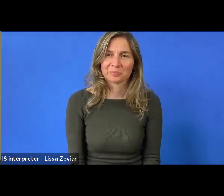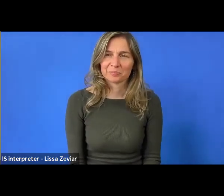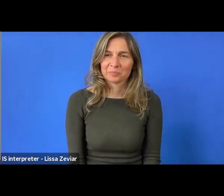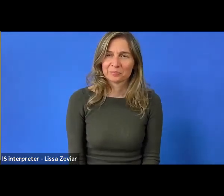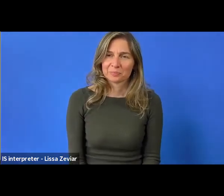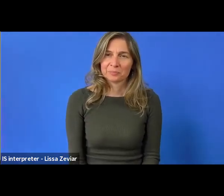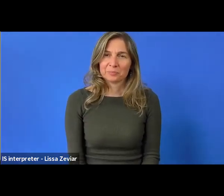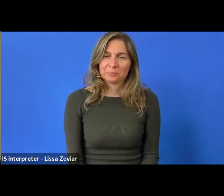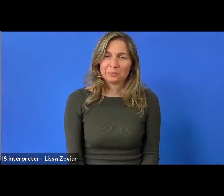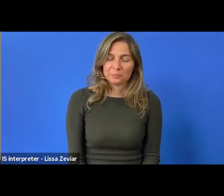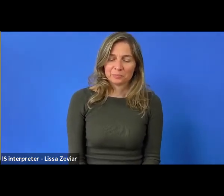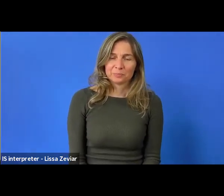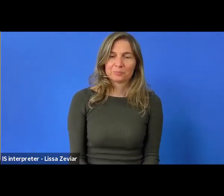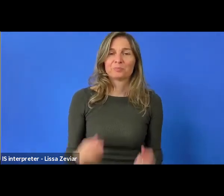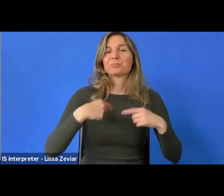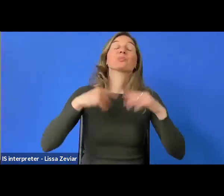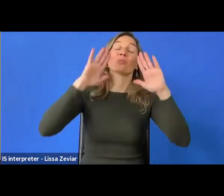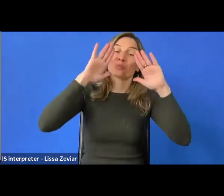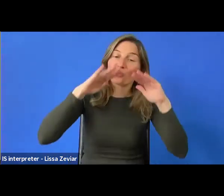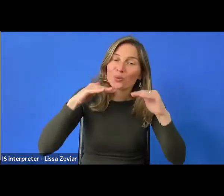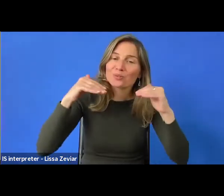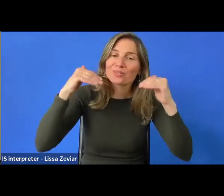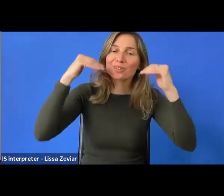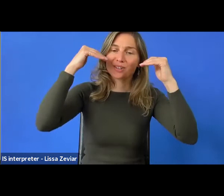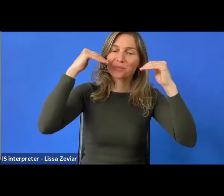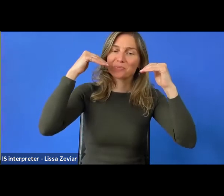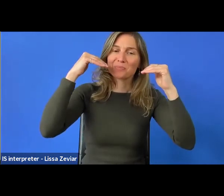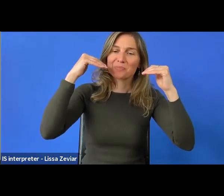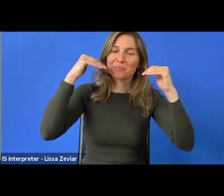in which your message is really important to empower us